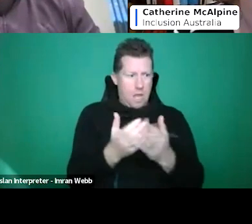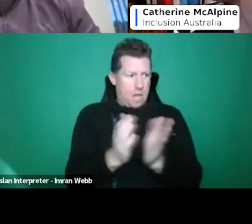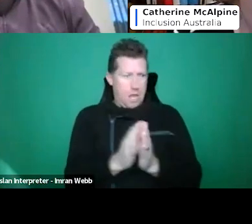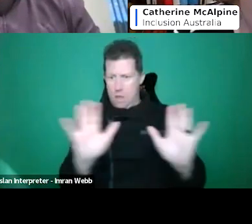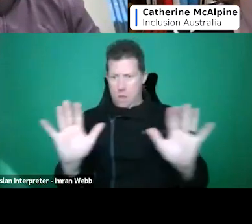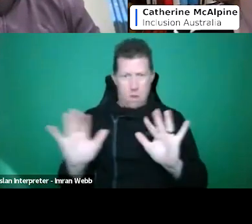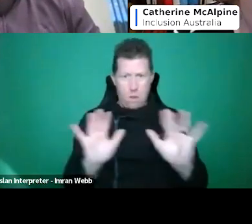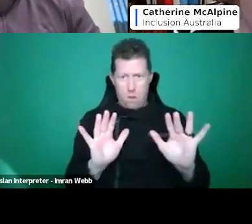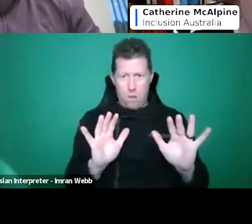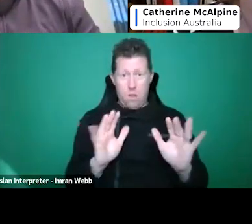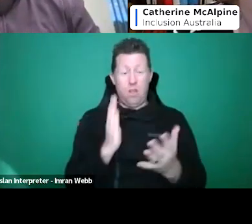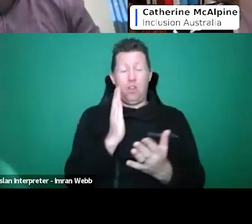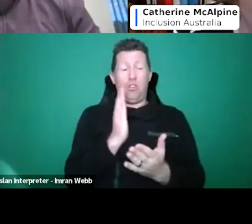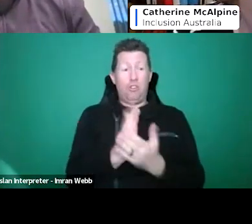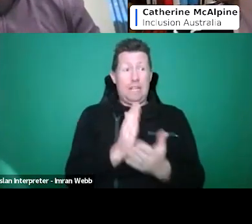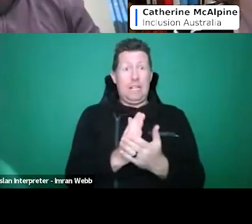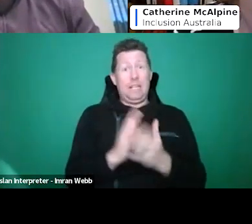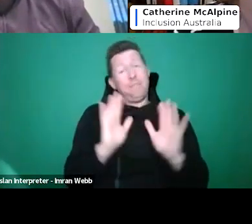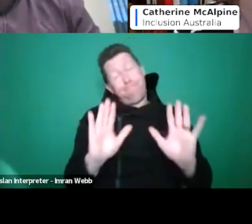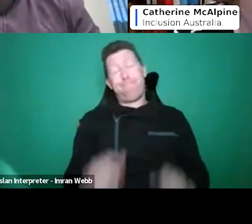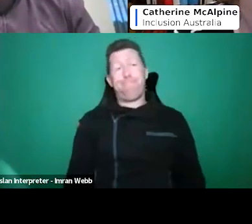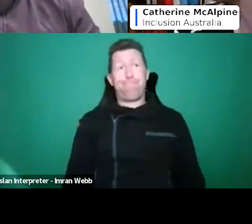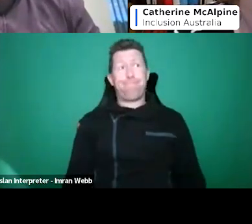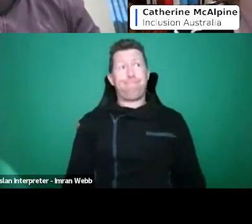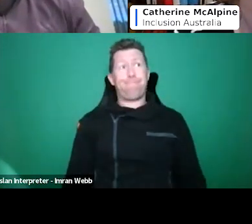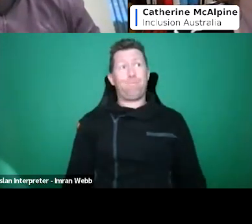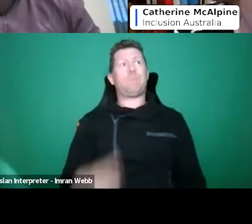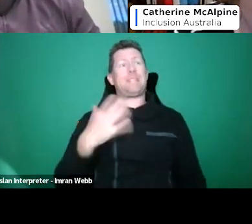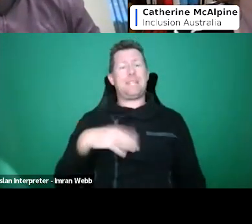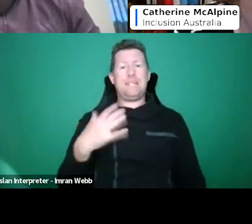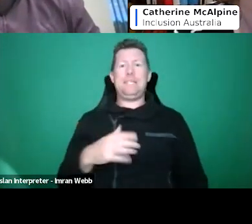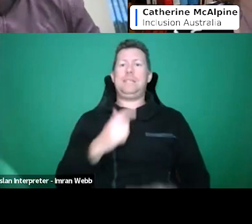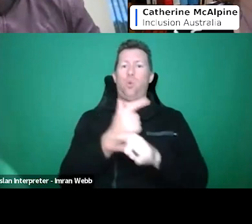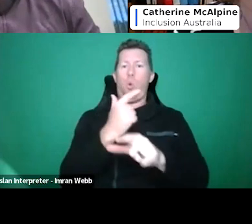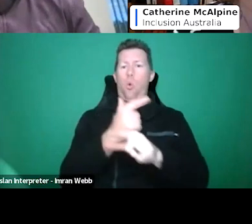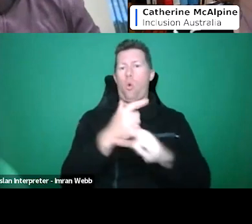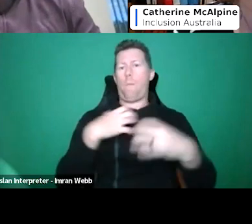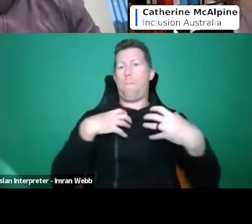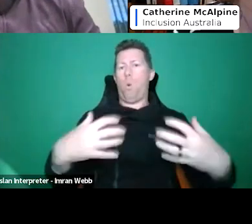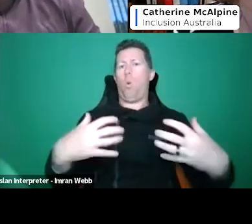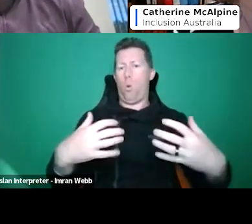And above all we need to have a lot of conversations and or interactions